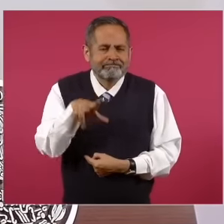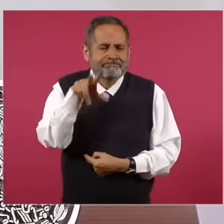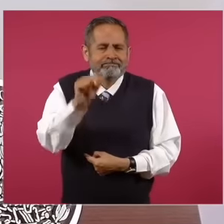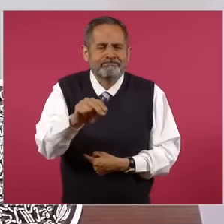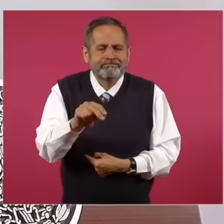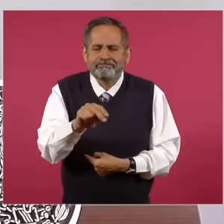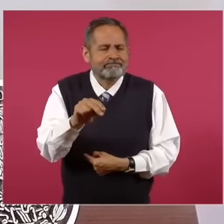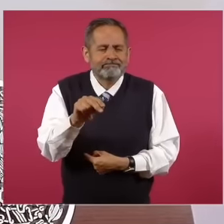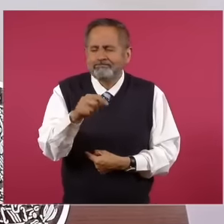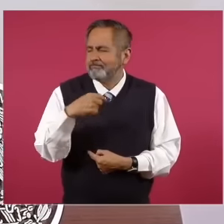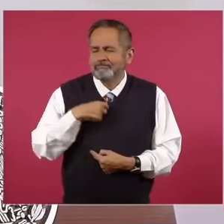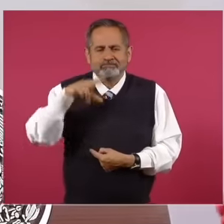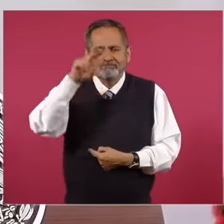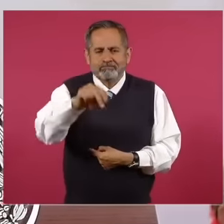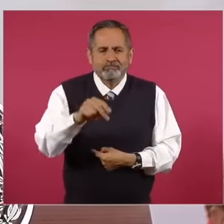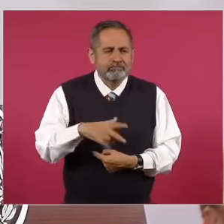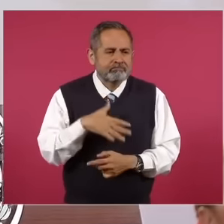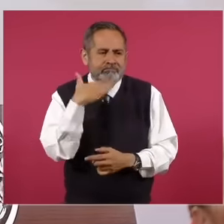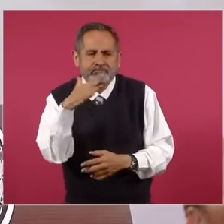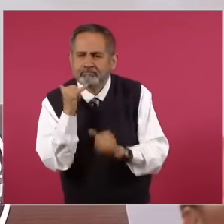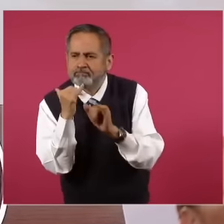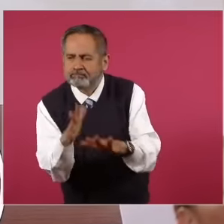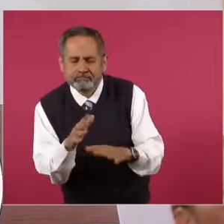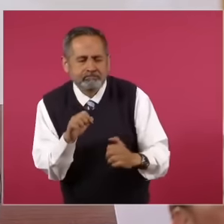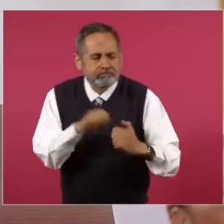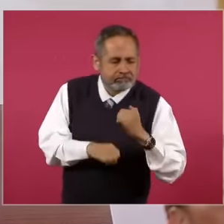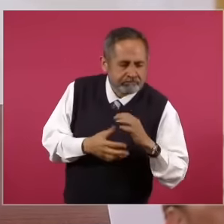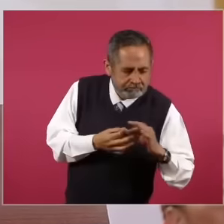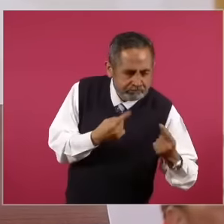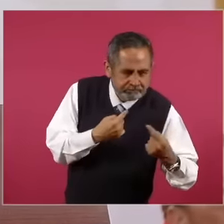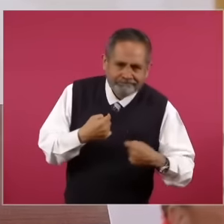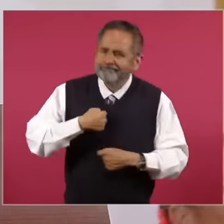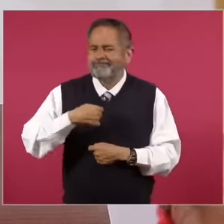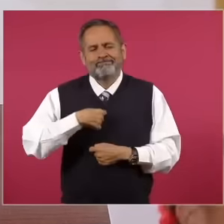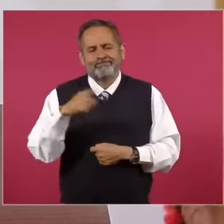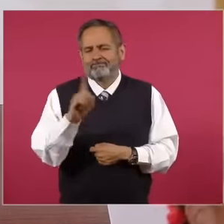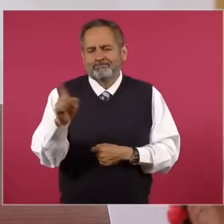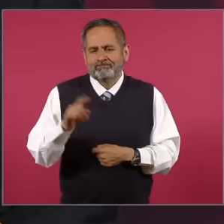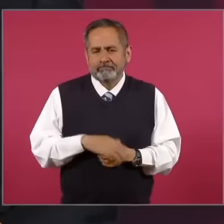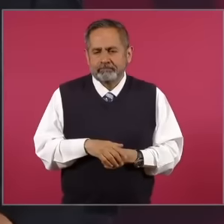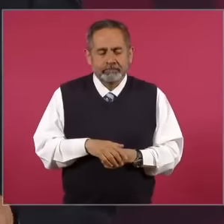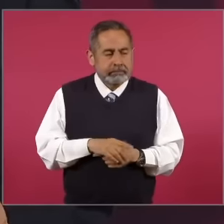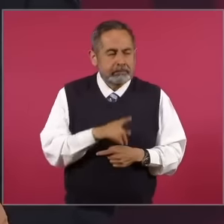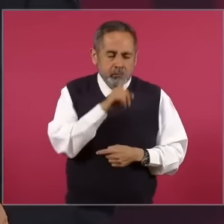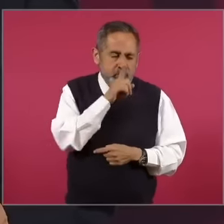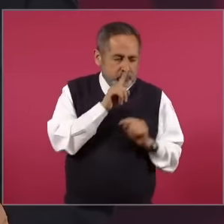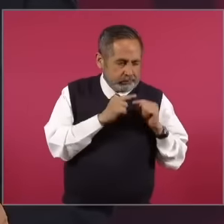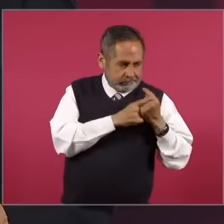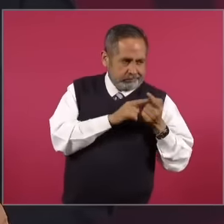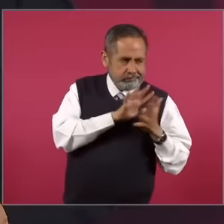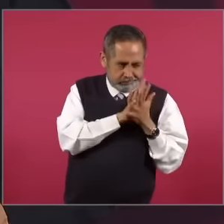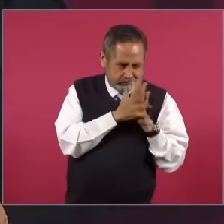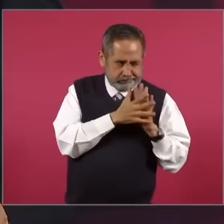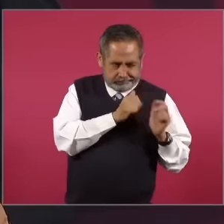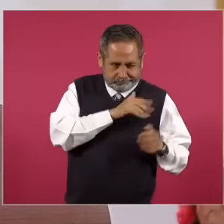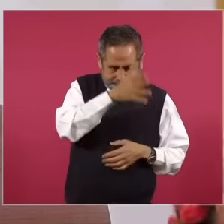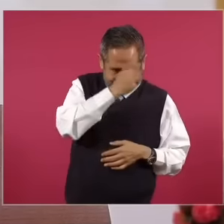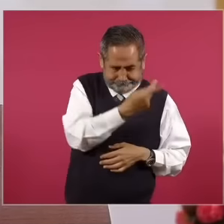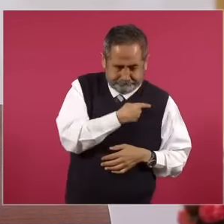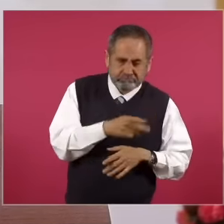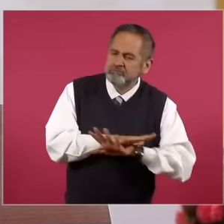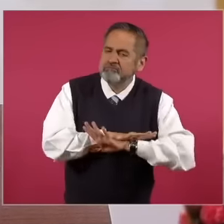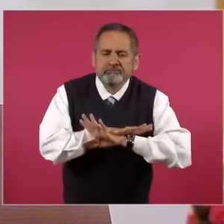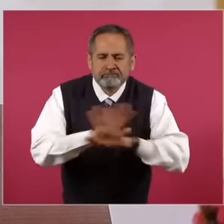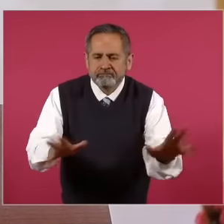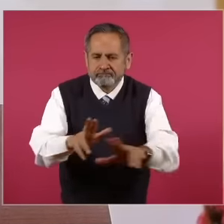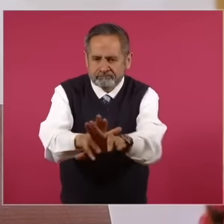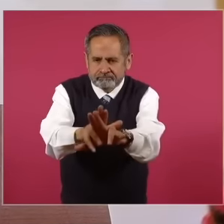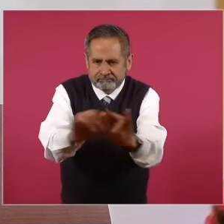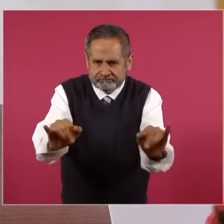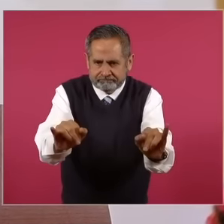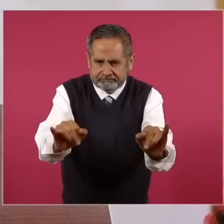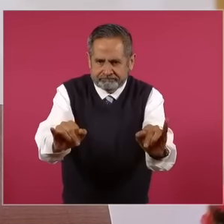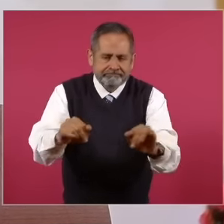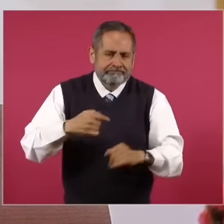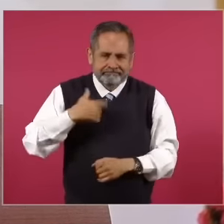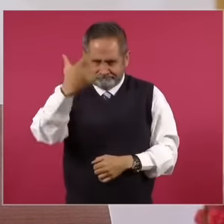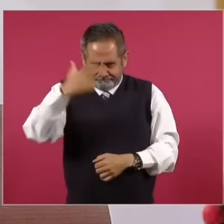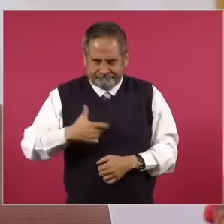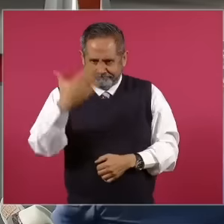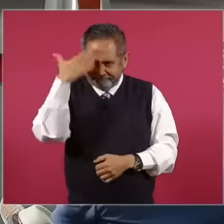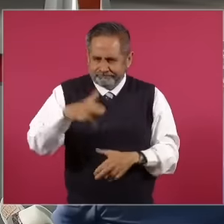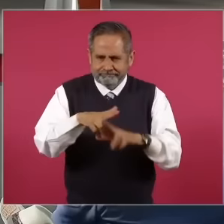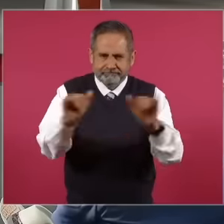do not agree that I do not establish relations of complicity with no one I ask questions